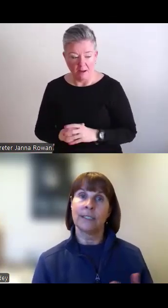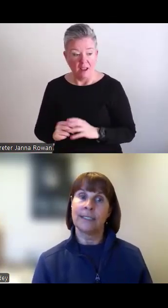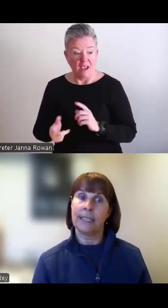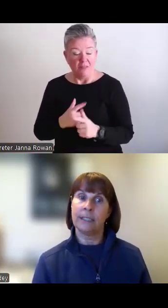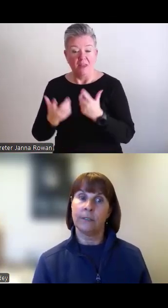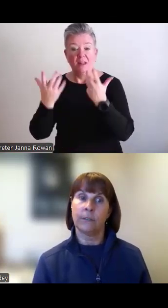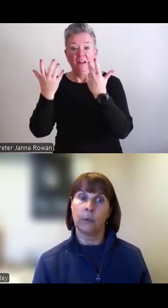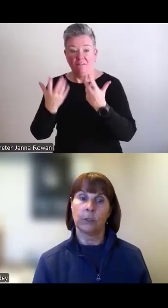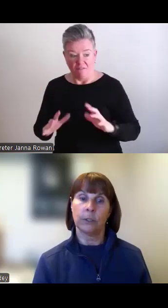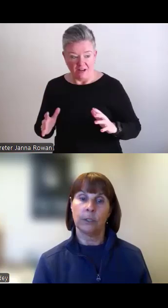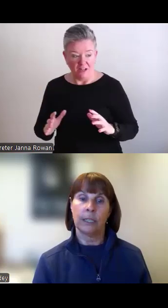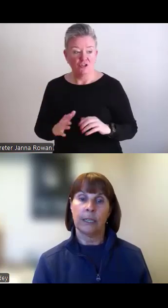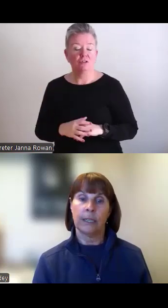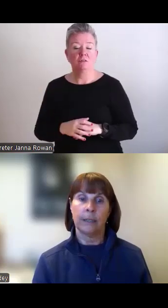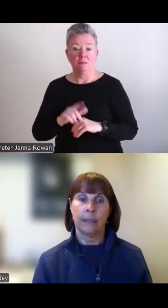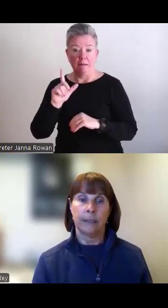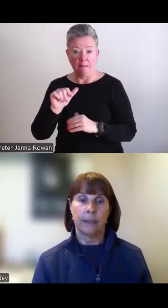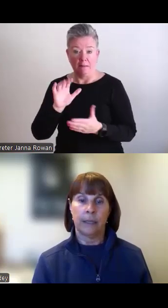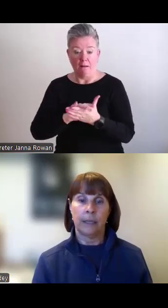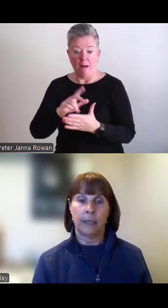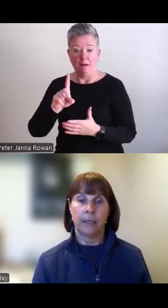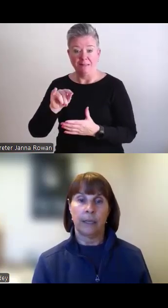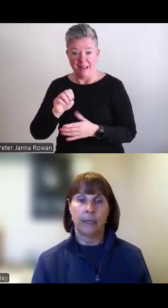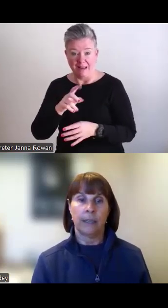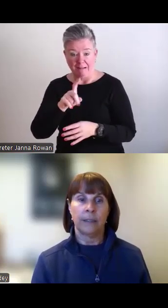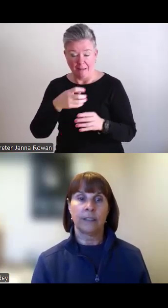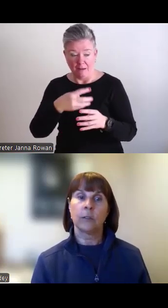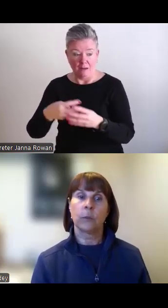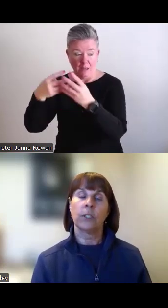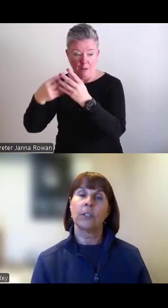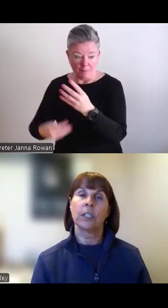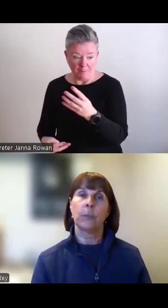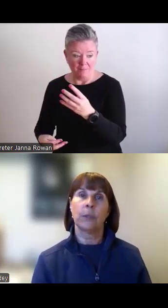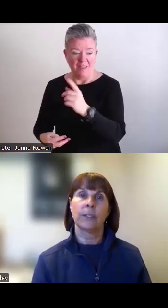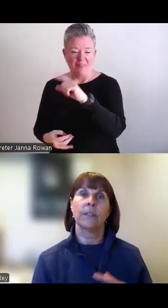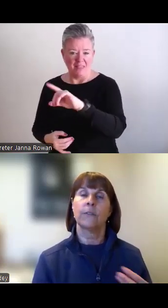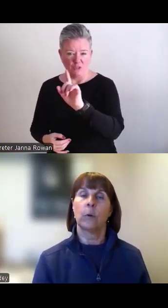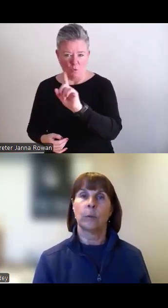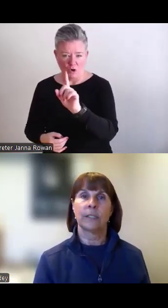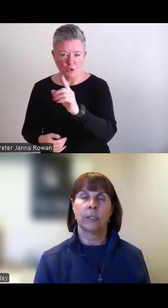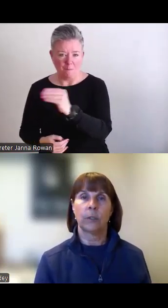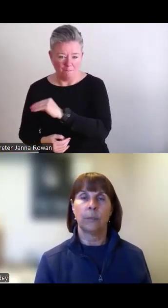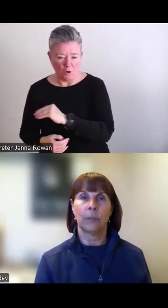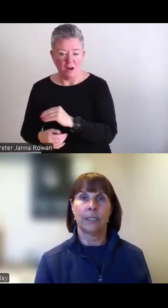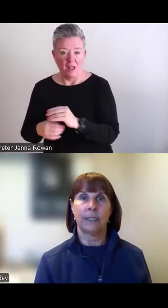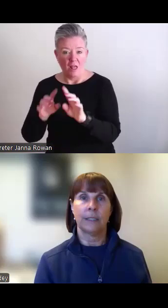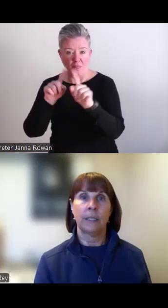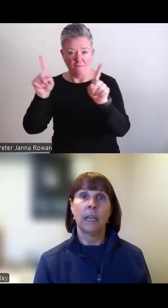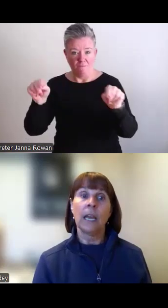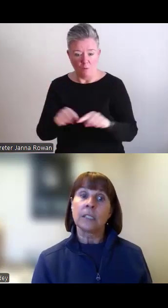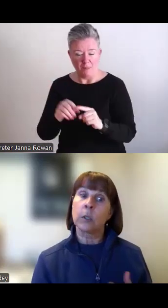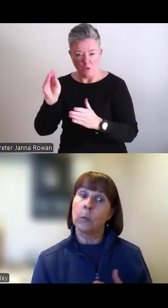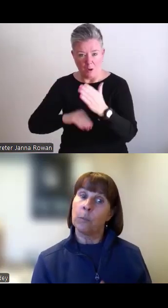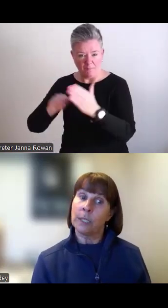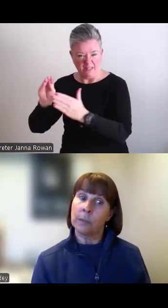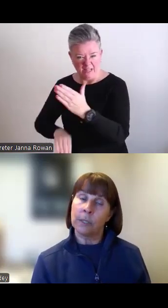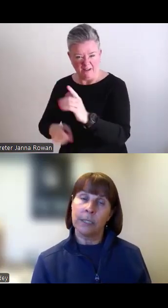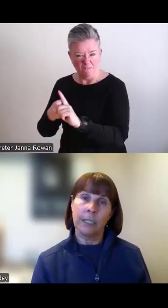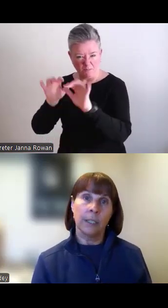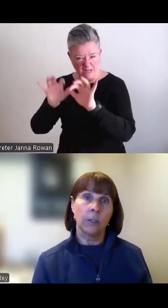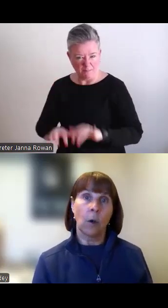into the dated folder, this is where you're going to put the forms that you completed. So minimally,